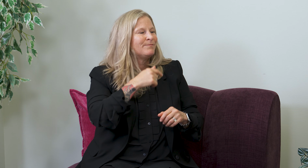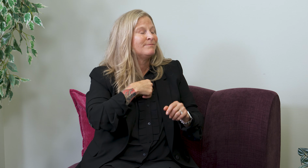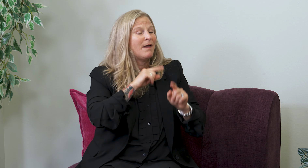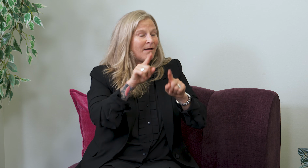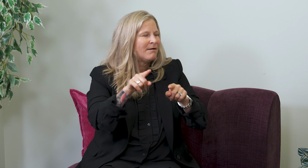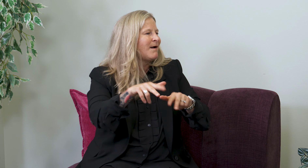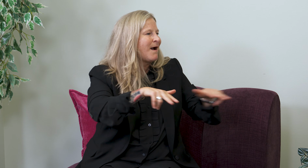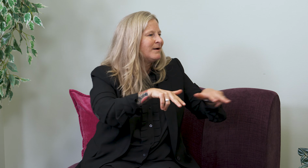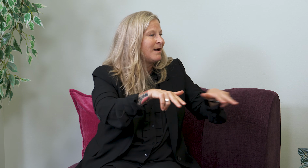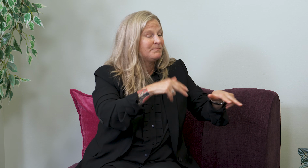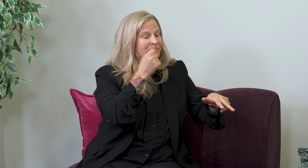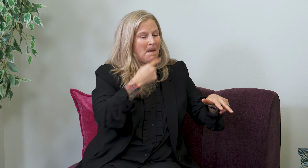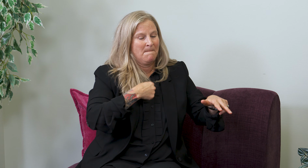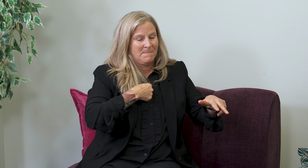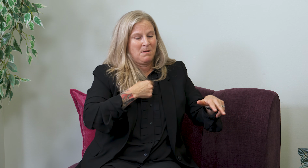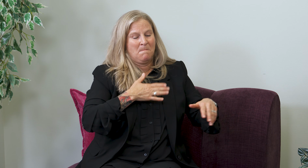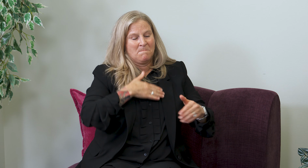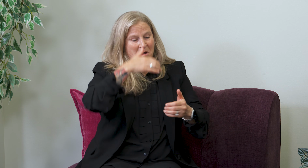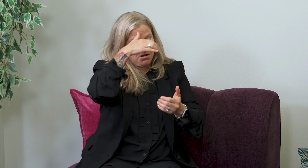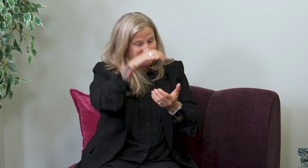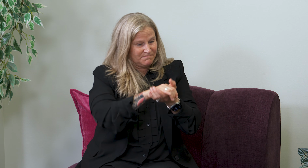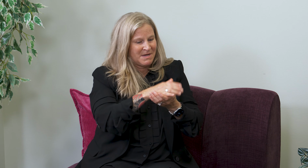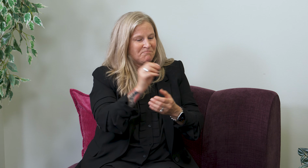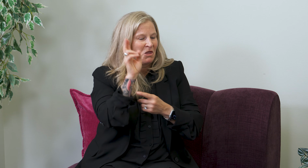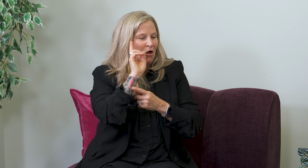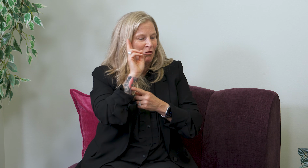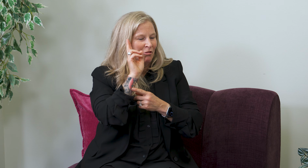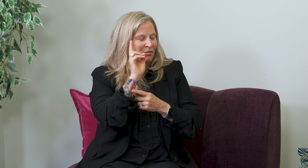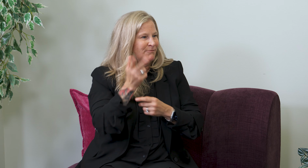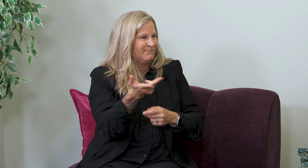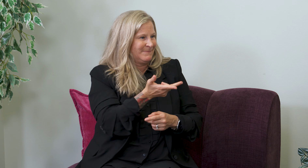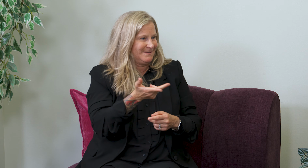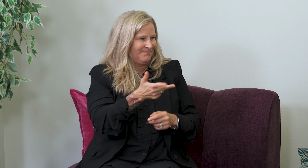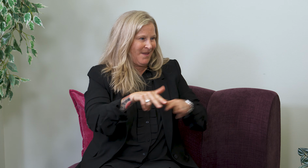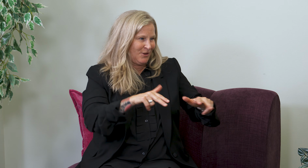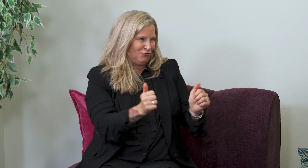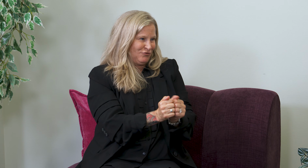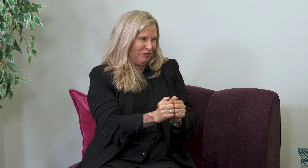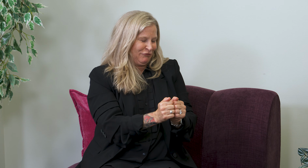So Adirondack Park, and we would come and hike and my husband and an uncle,